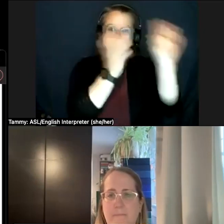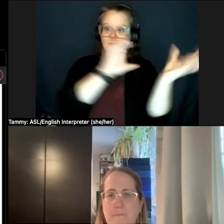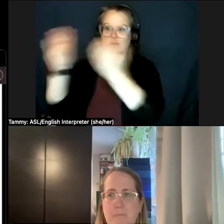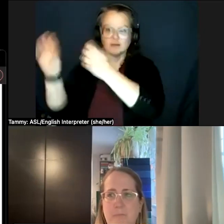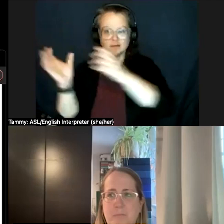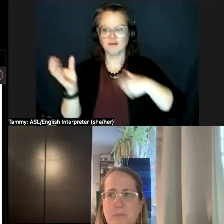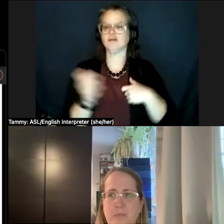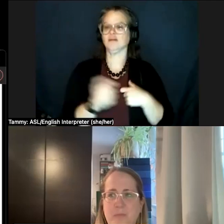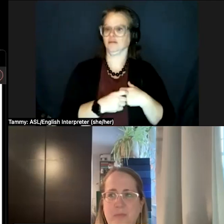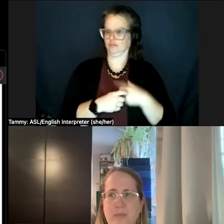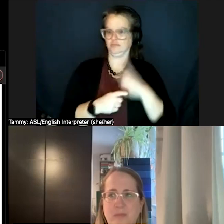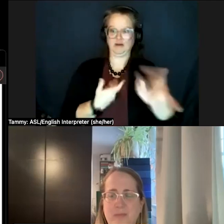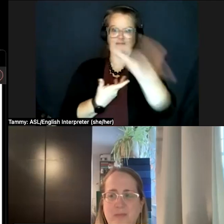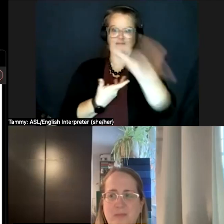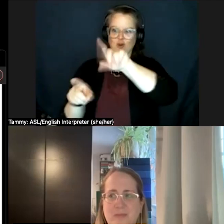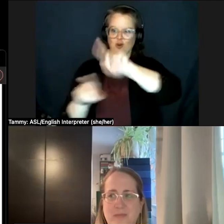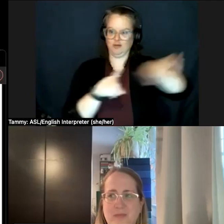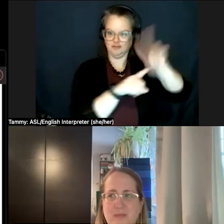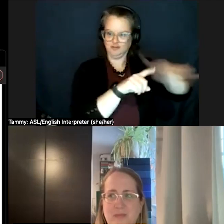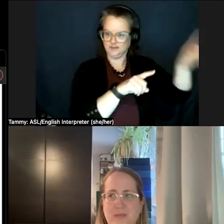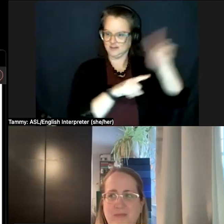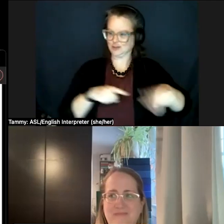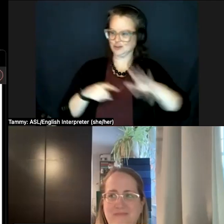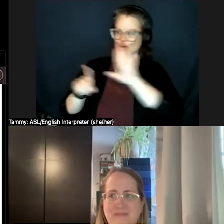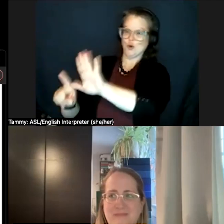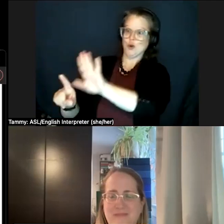Jason Farrel: Hey, thanks, Lauren. Thanks for the introduction. And hello, everybody. And